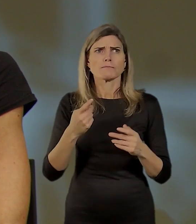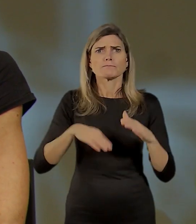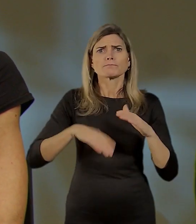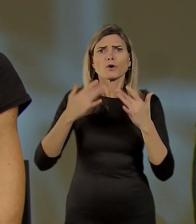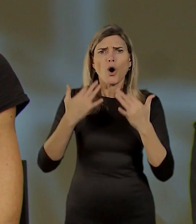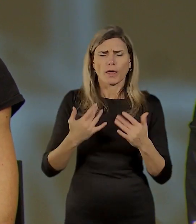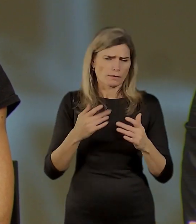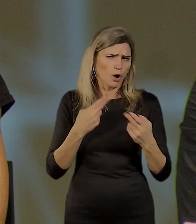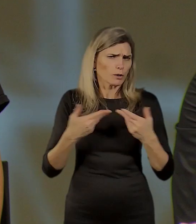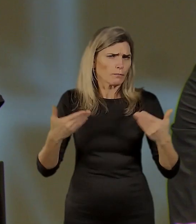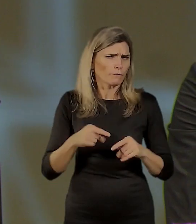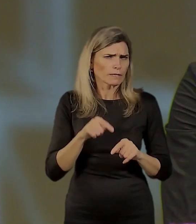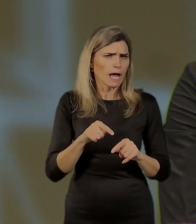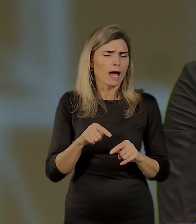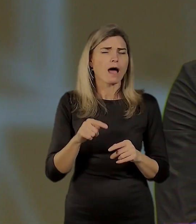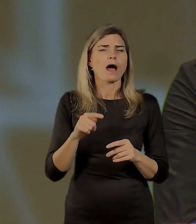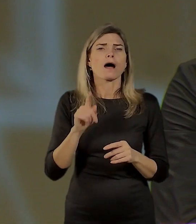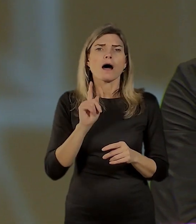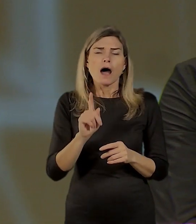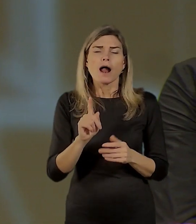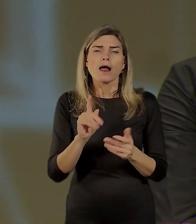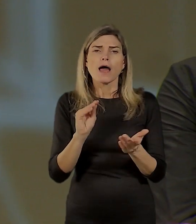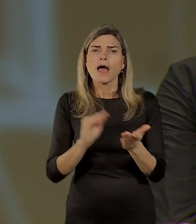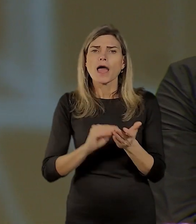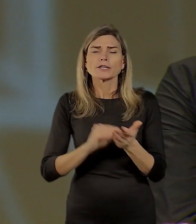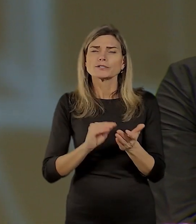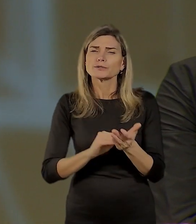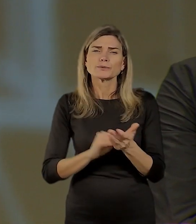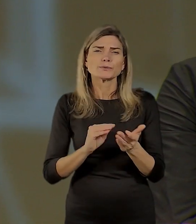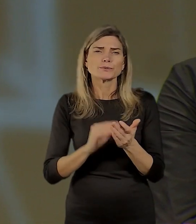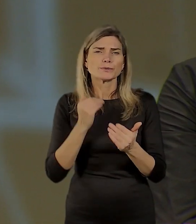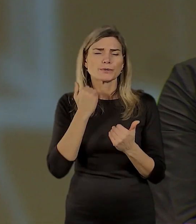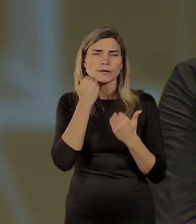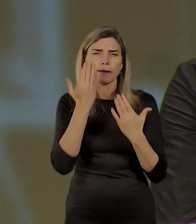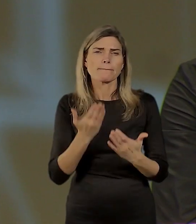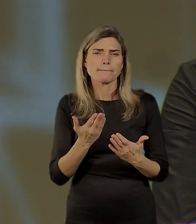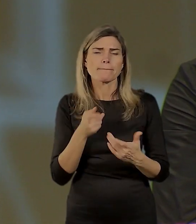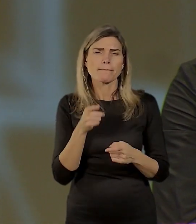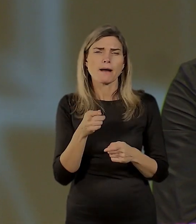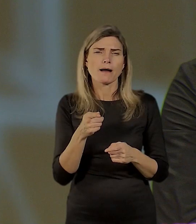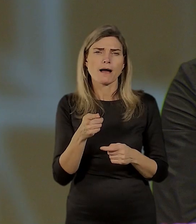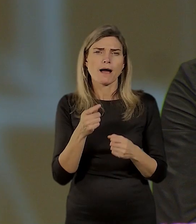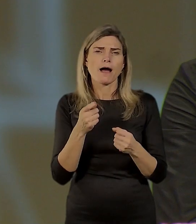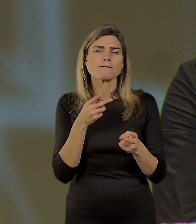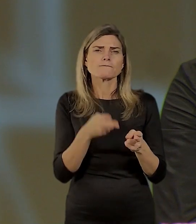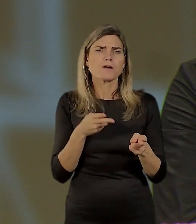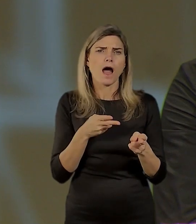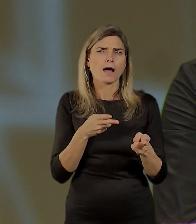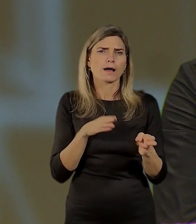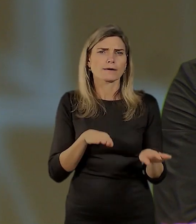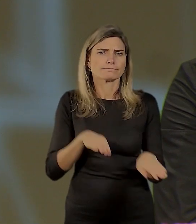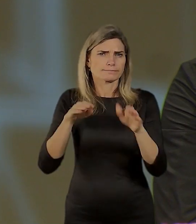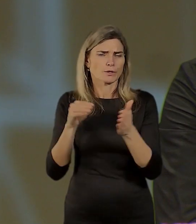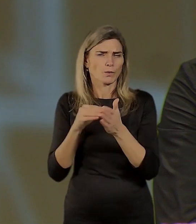And in terms of transport, it is calculated that the reconstruction of Komořanská will be sufficient.